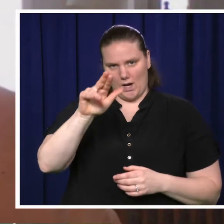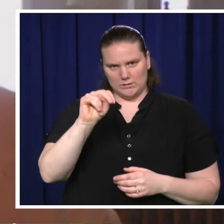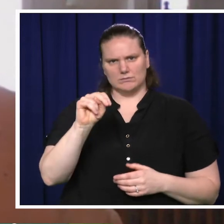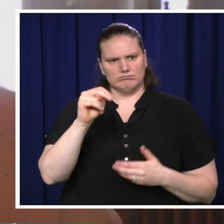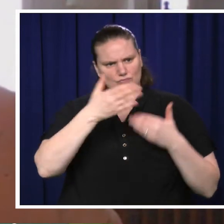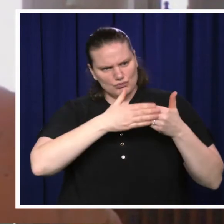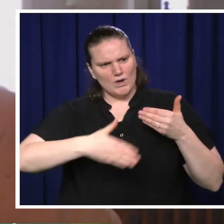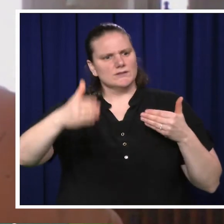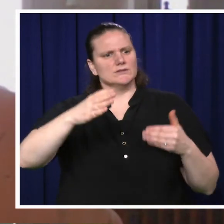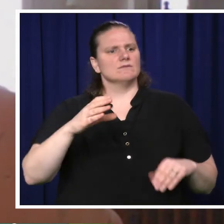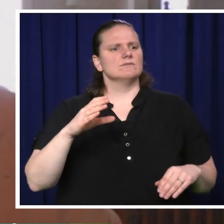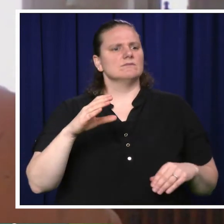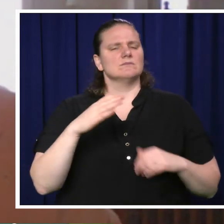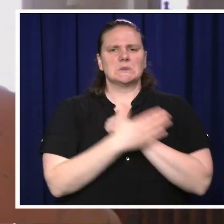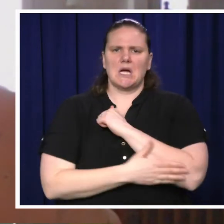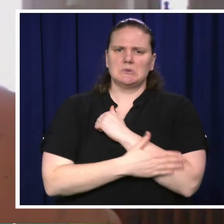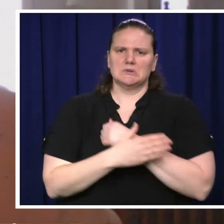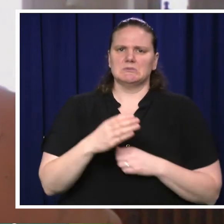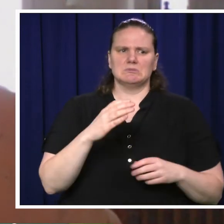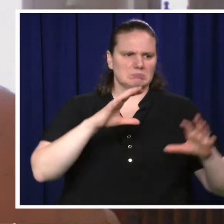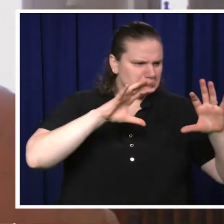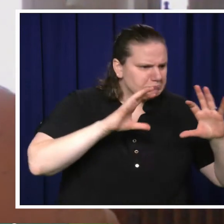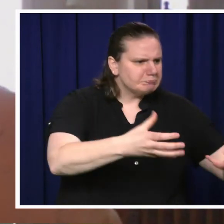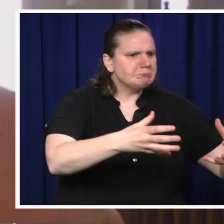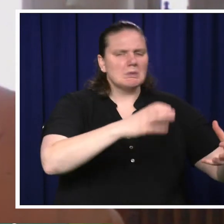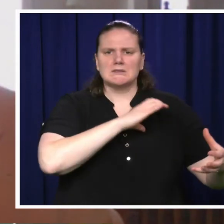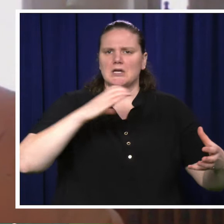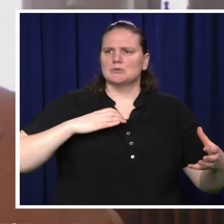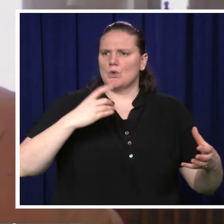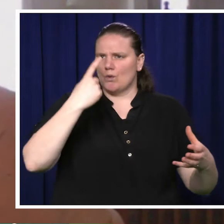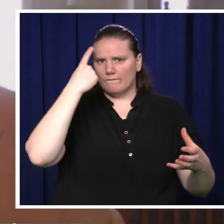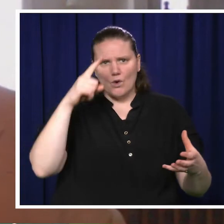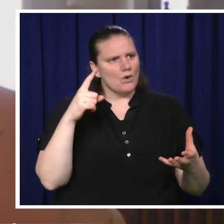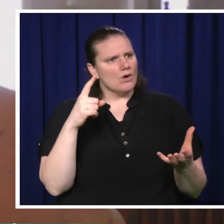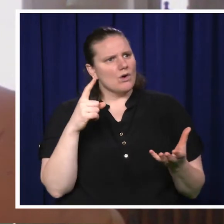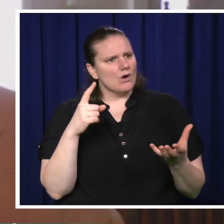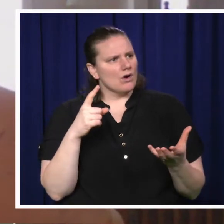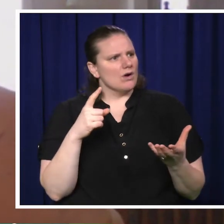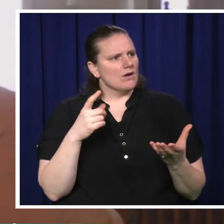Chair O'Brien and the rest of the County Council for the